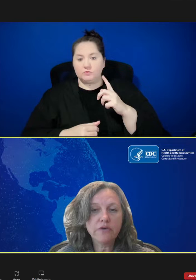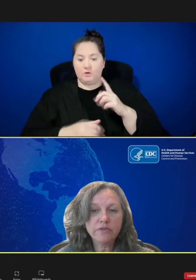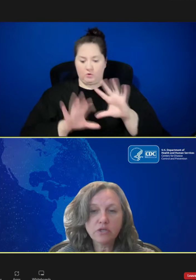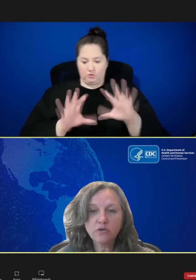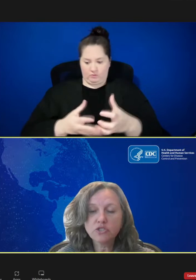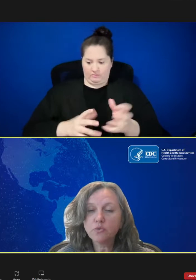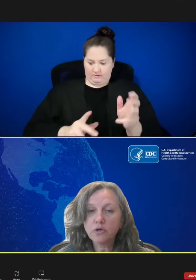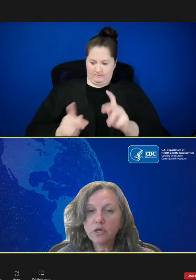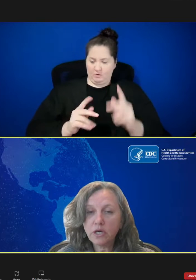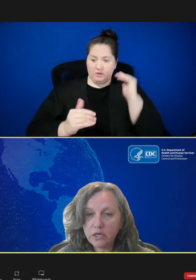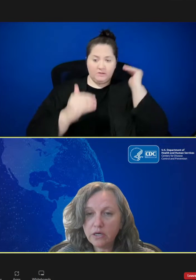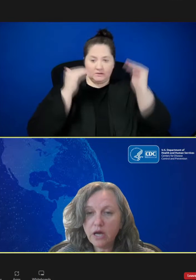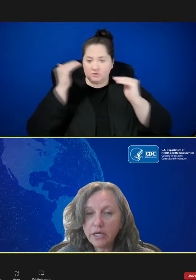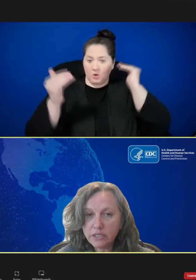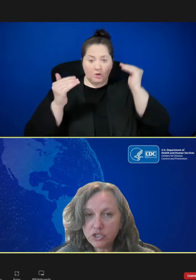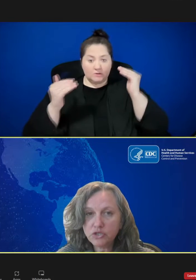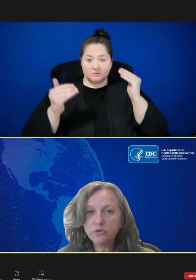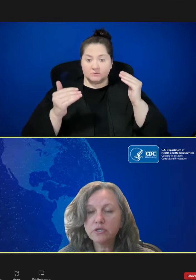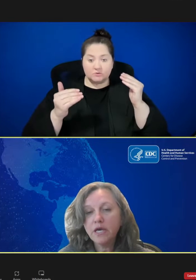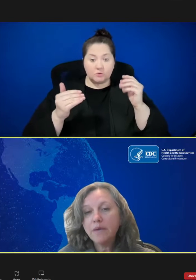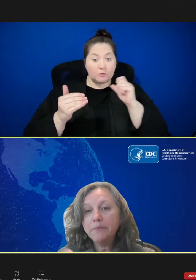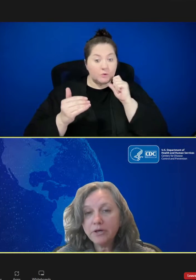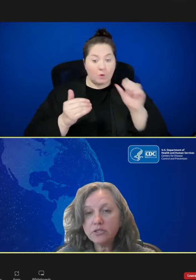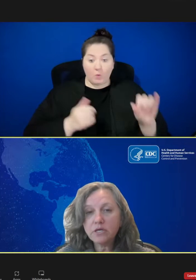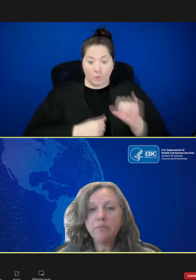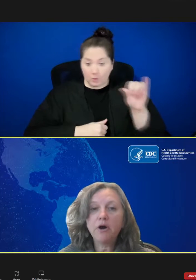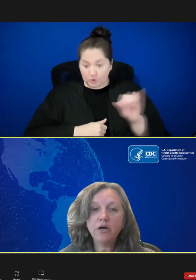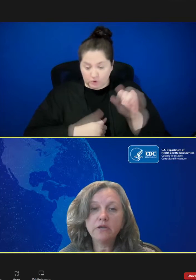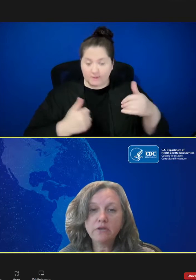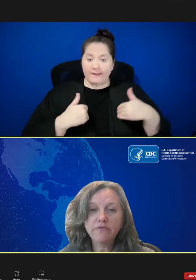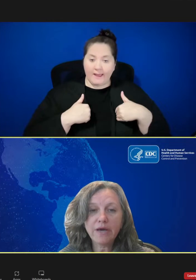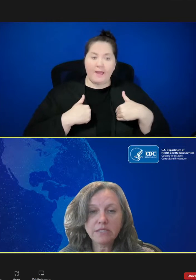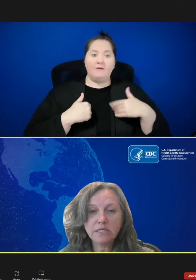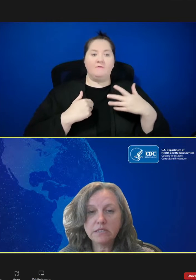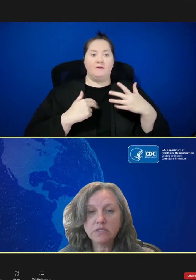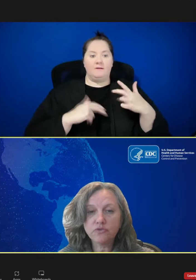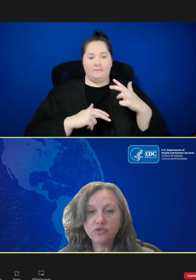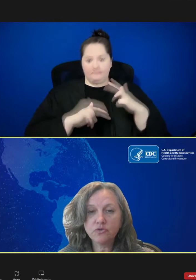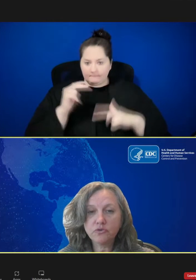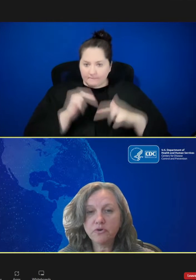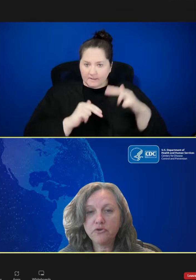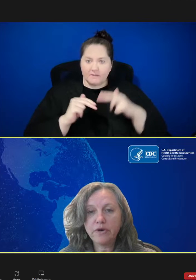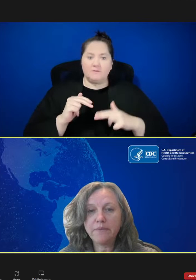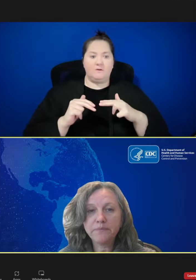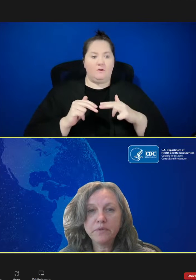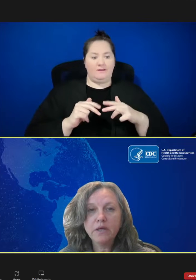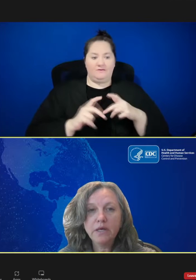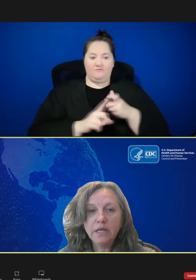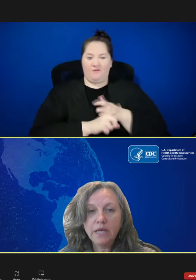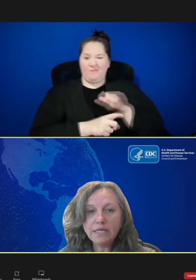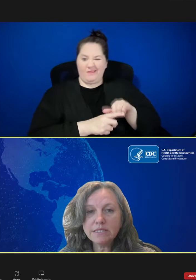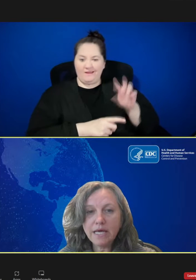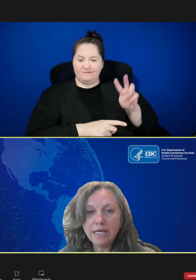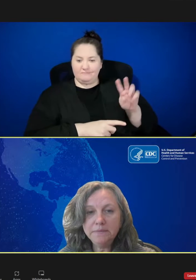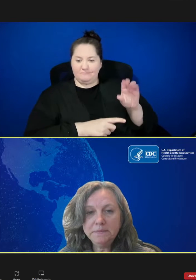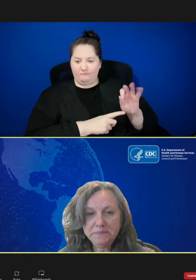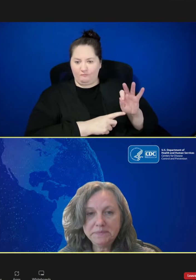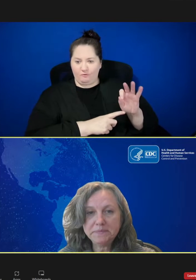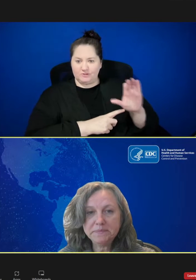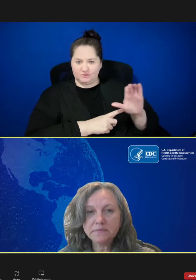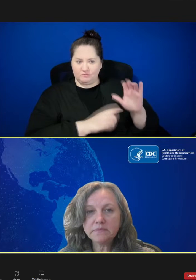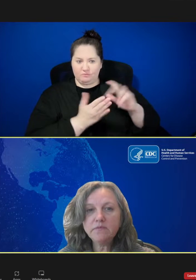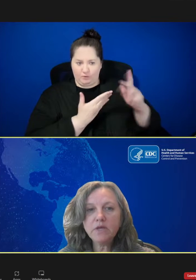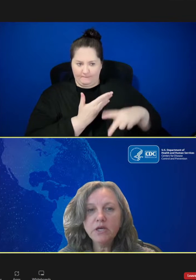of adults who are uninsured built upon the Vaccines for Children program. Next slide.